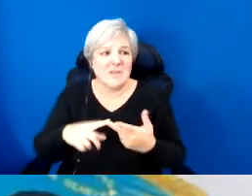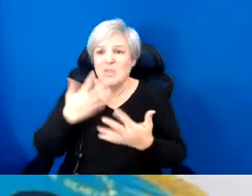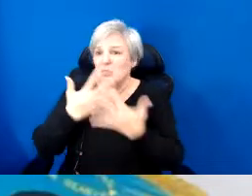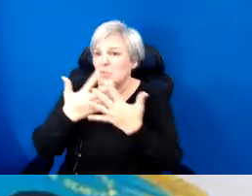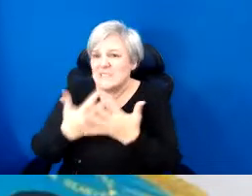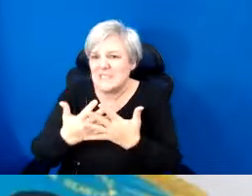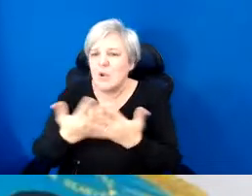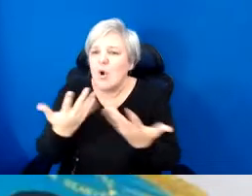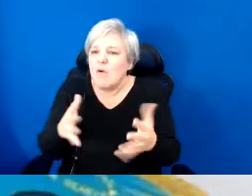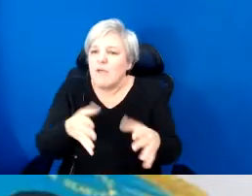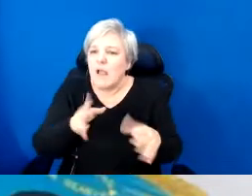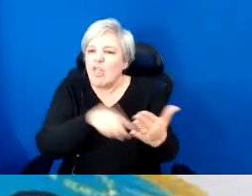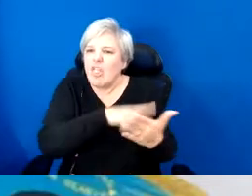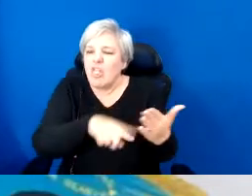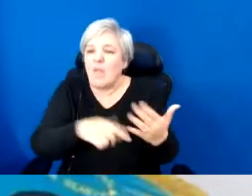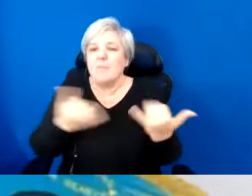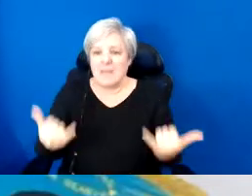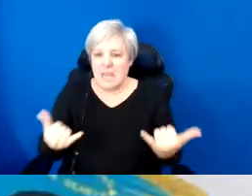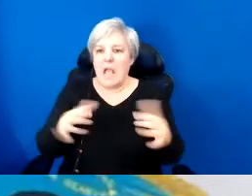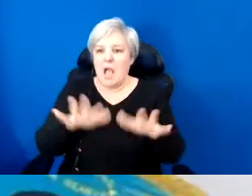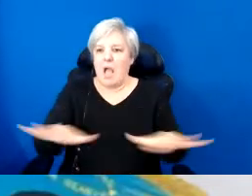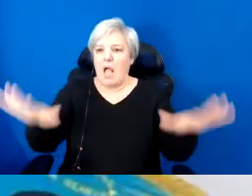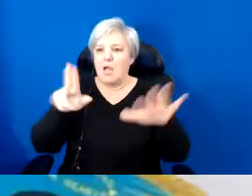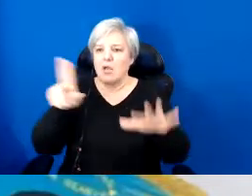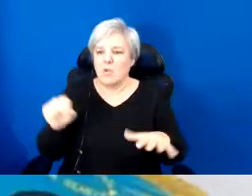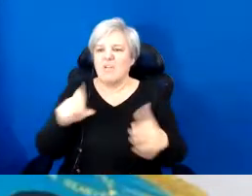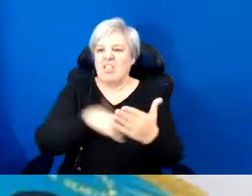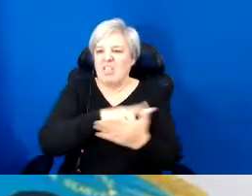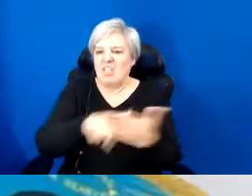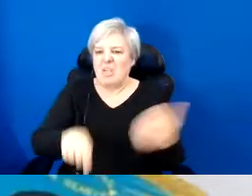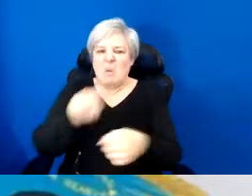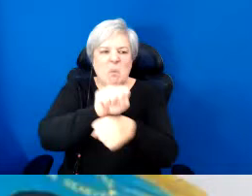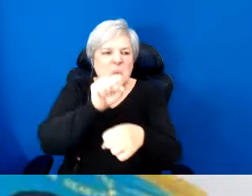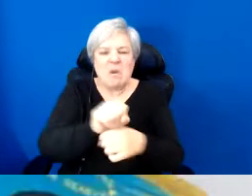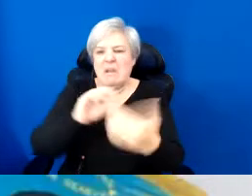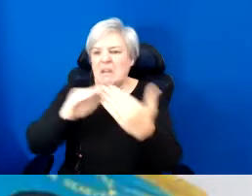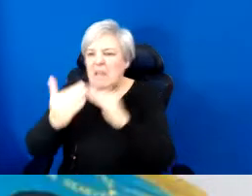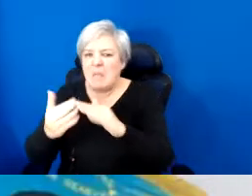but racism across our country and our workplace, in our neighborhoods. We've